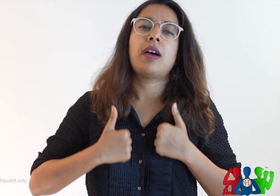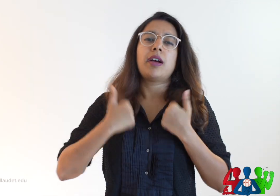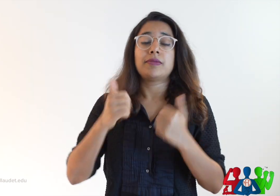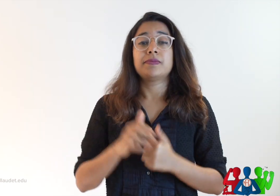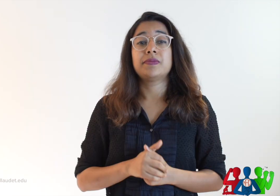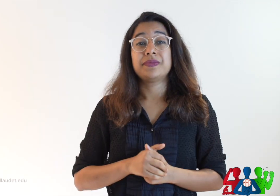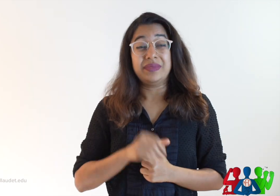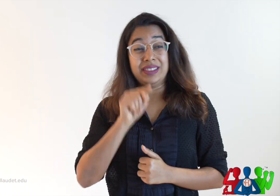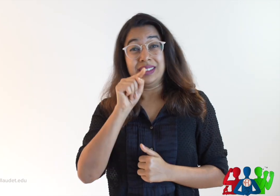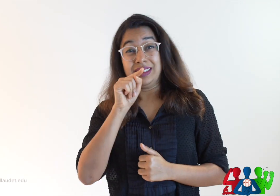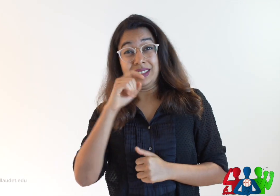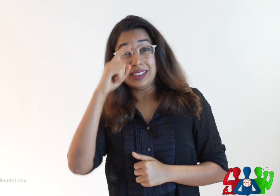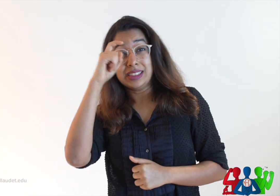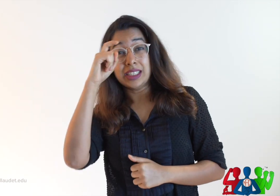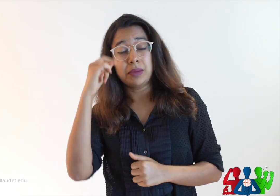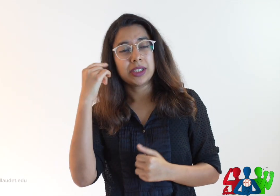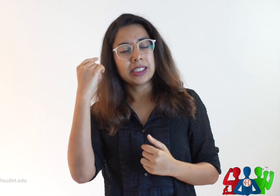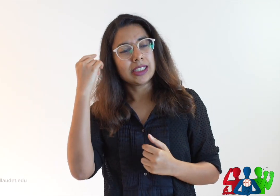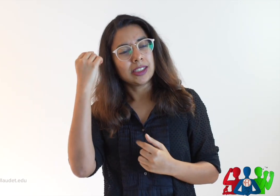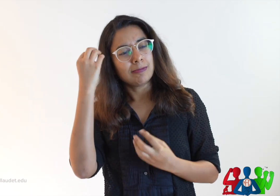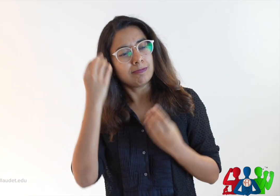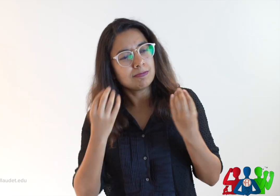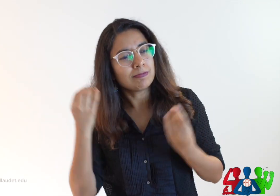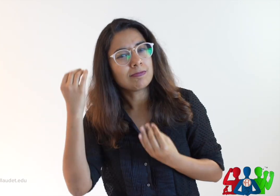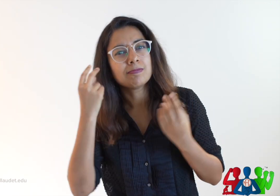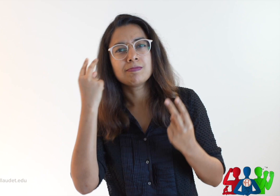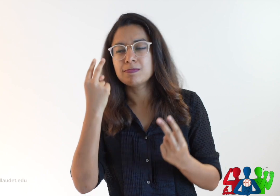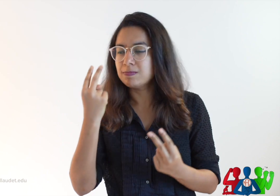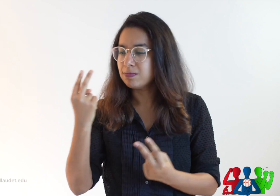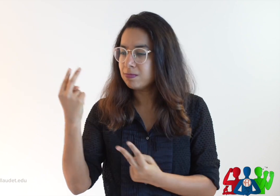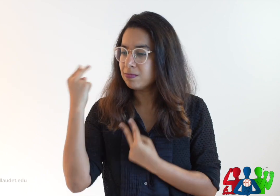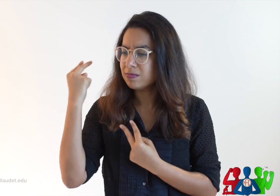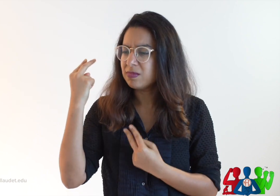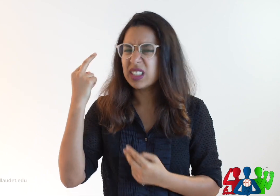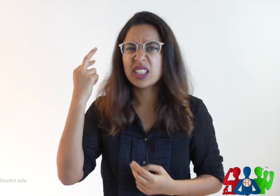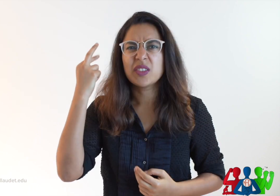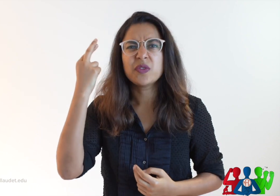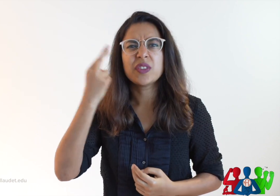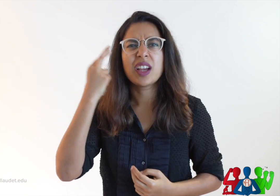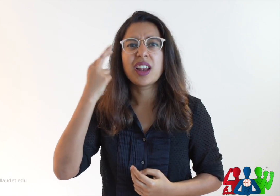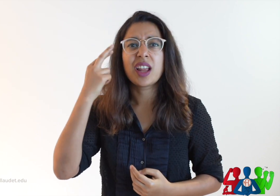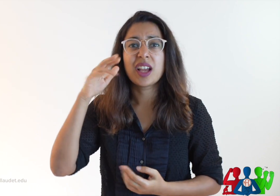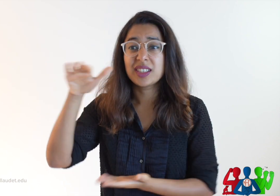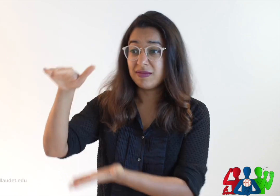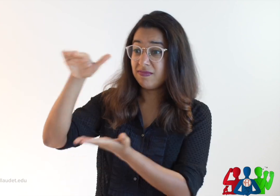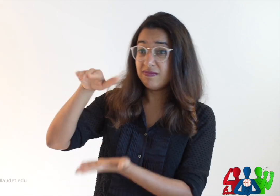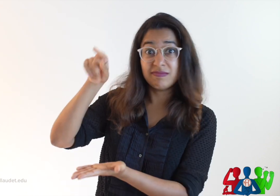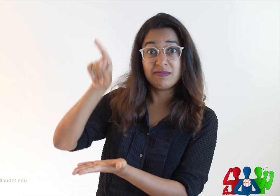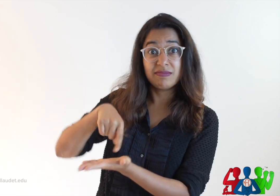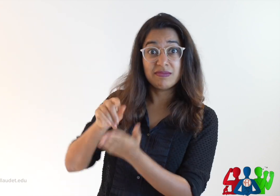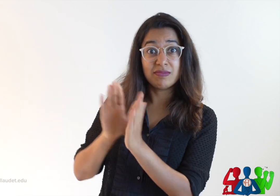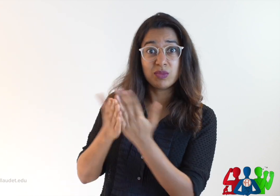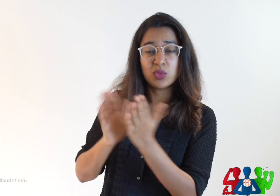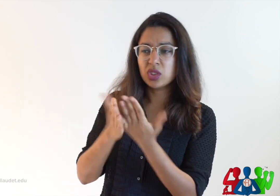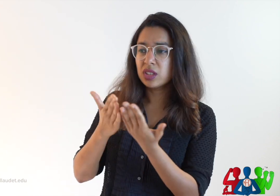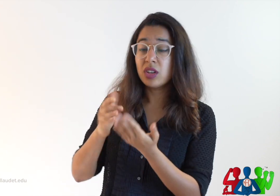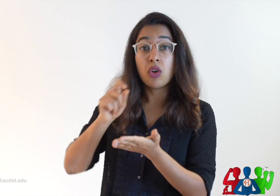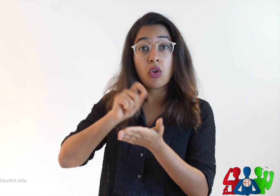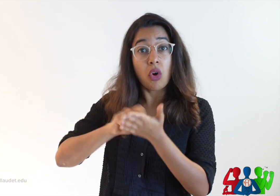in the first year, I remember thinking, “Wow, I finally made it,” but looking back in the summer